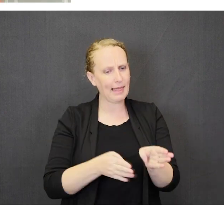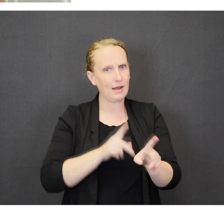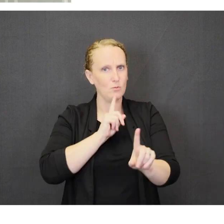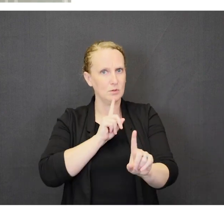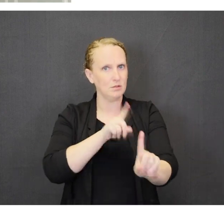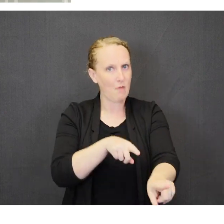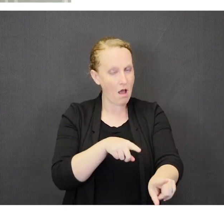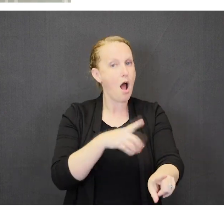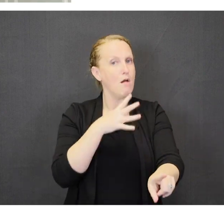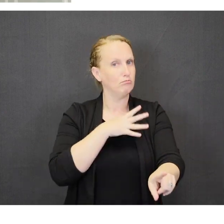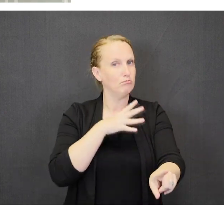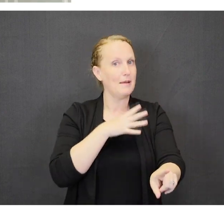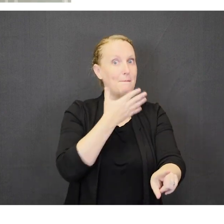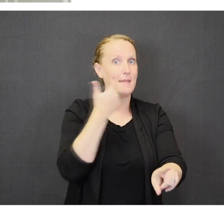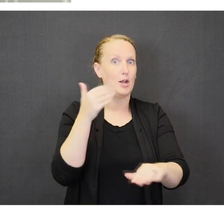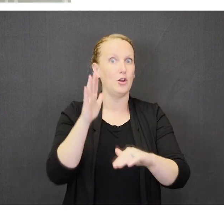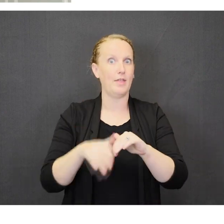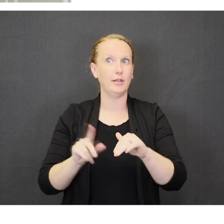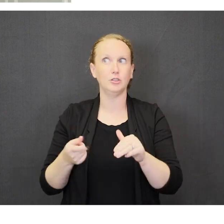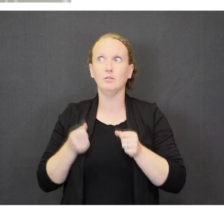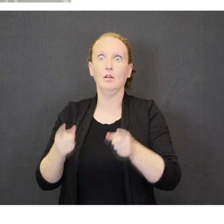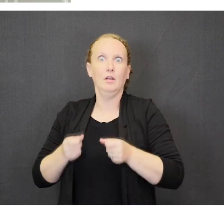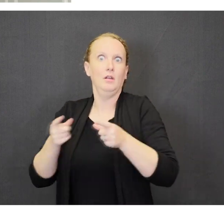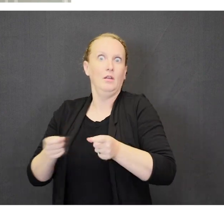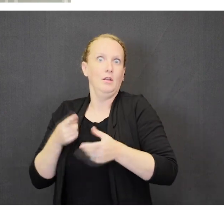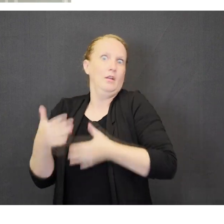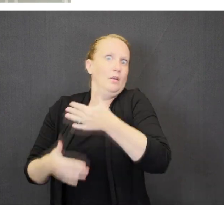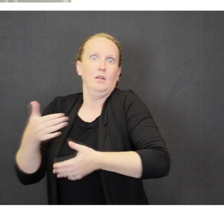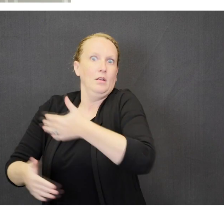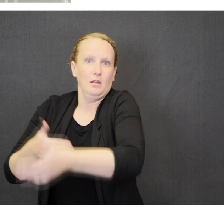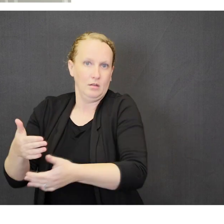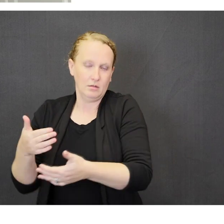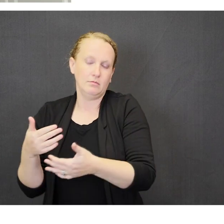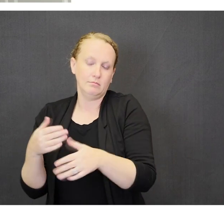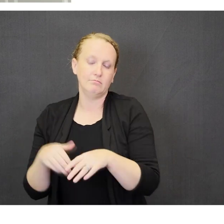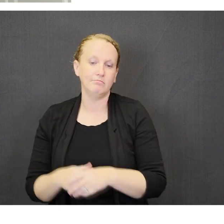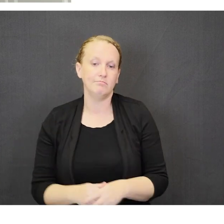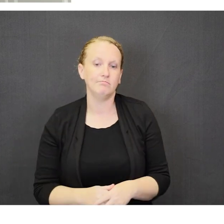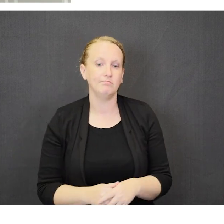helpful in a helpless kind of situation and one of the most important things we